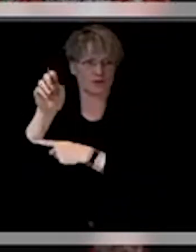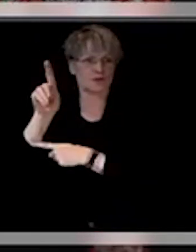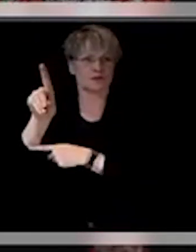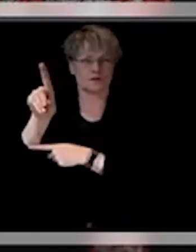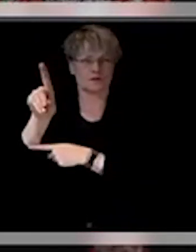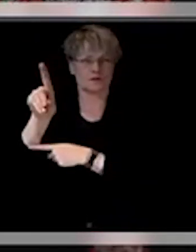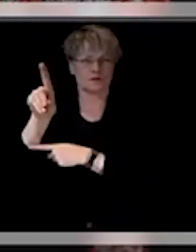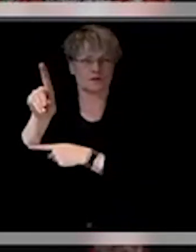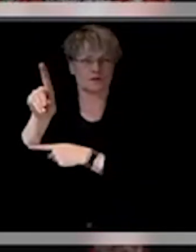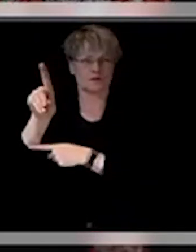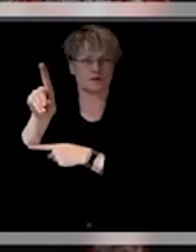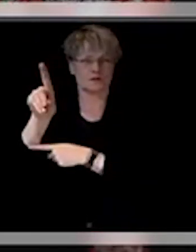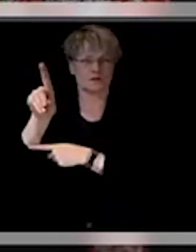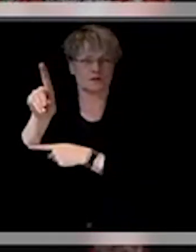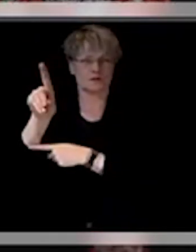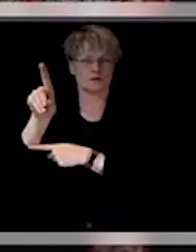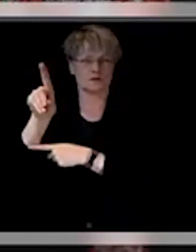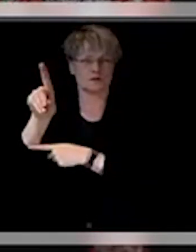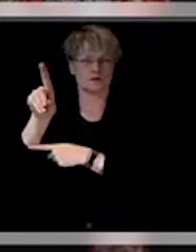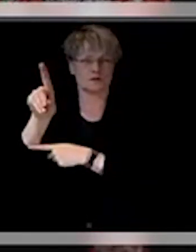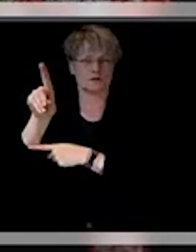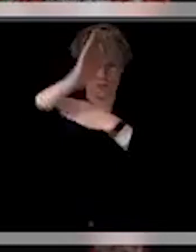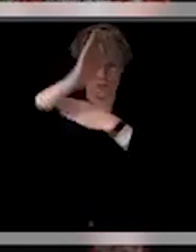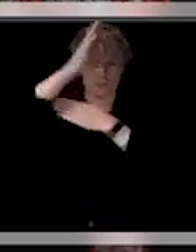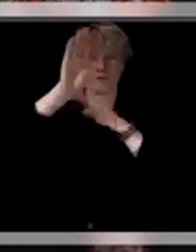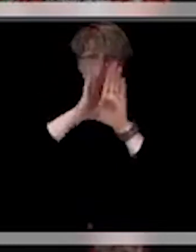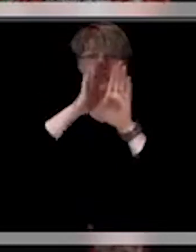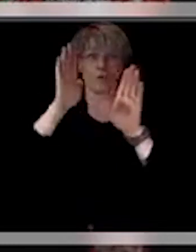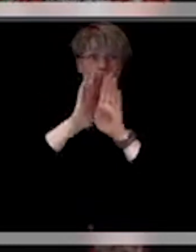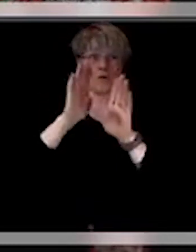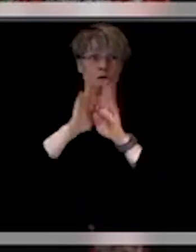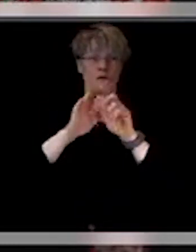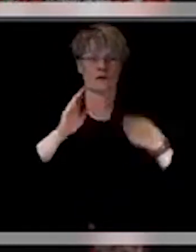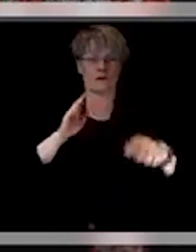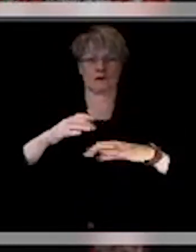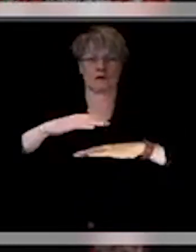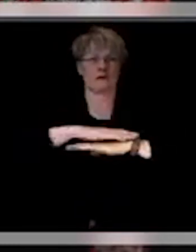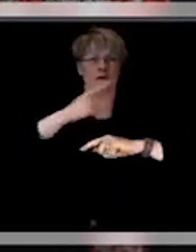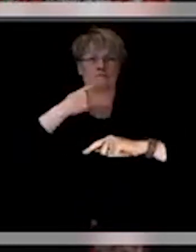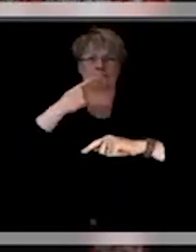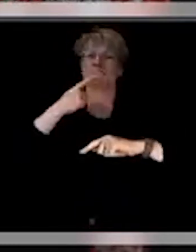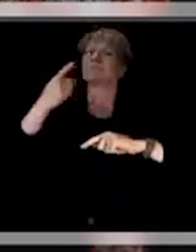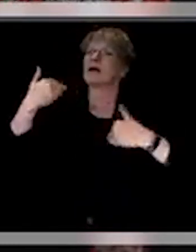come to work that if they don't have the masks on then we provide them with one and that's